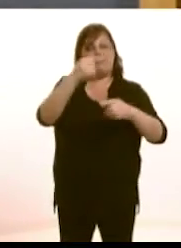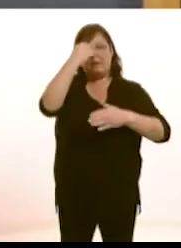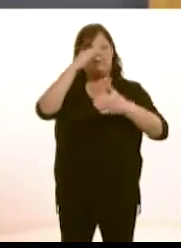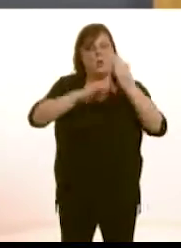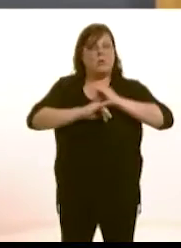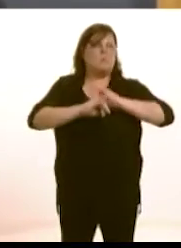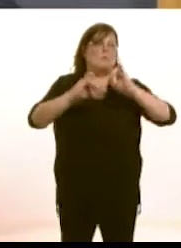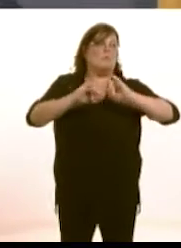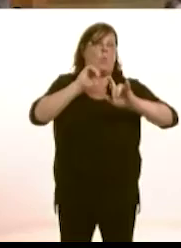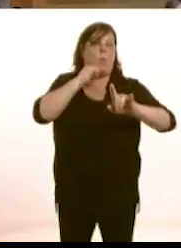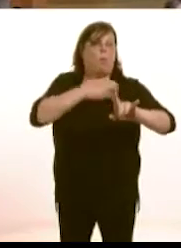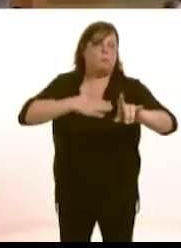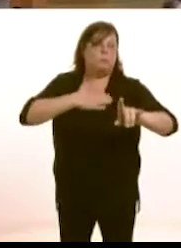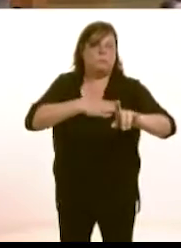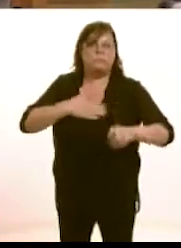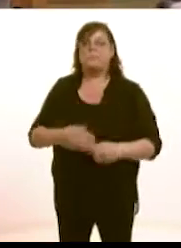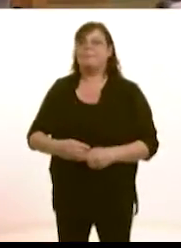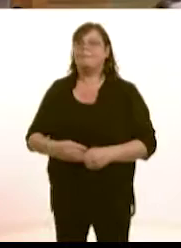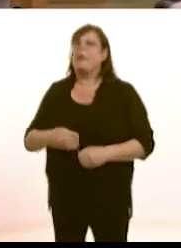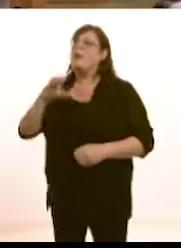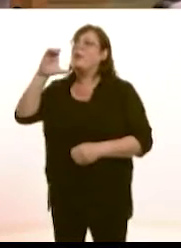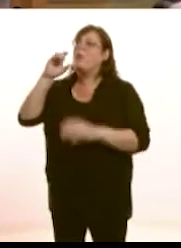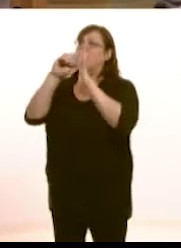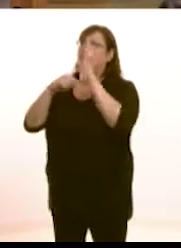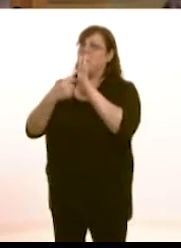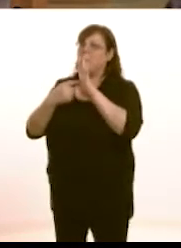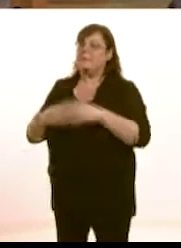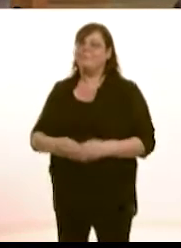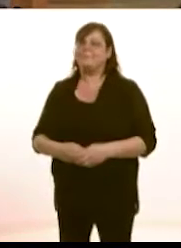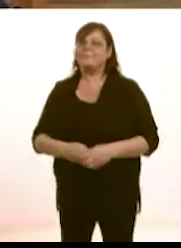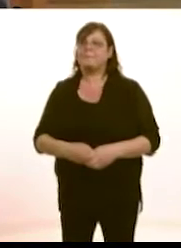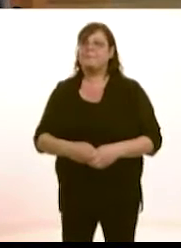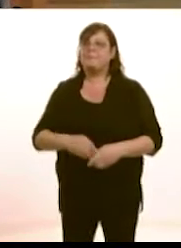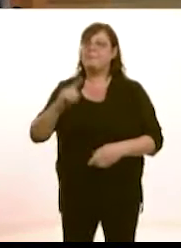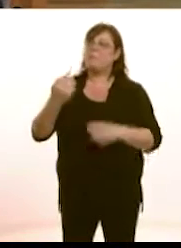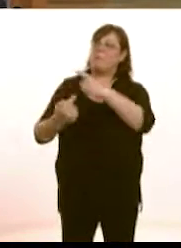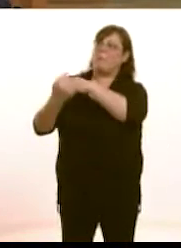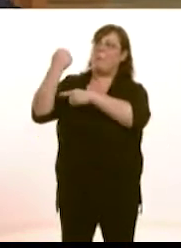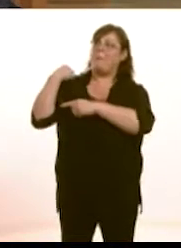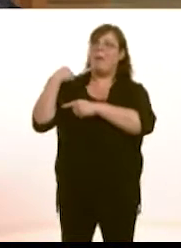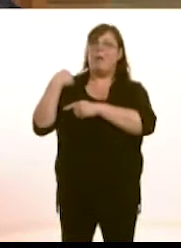Caroline Jones: First Minister, since the introduction of the offence of controlling